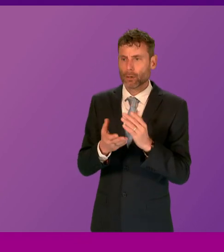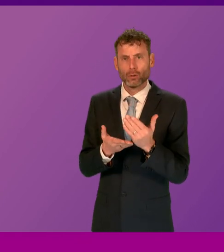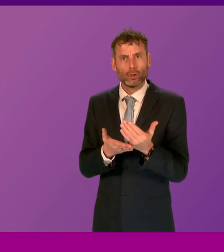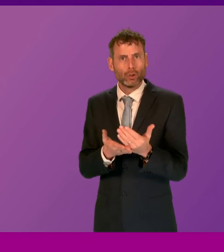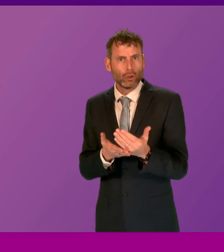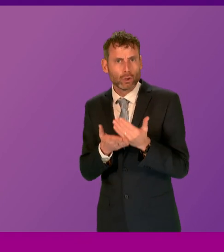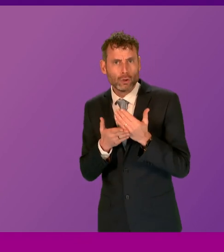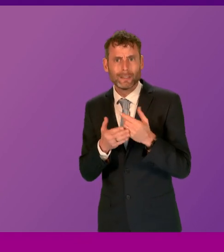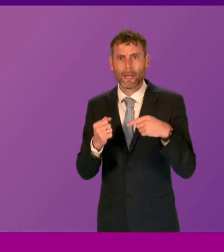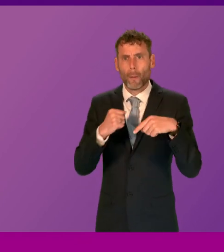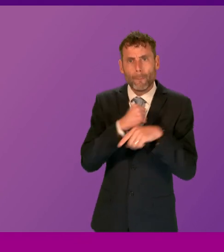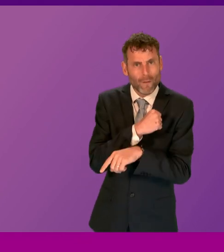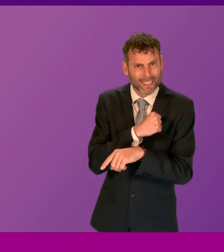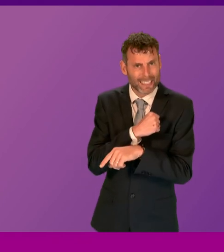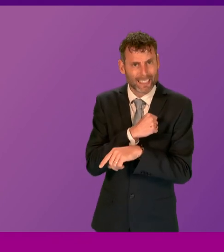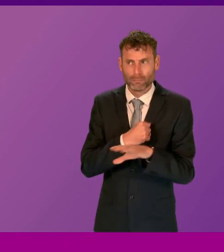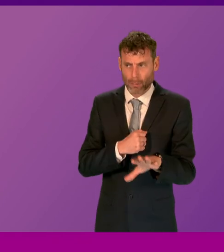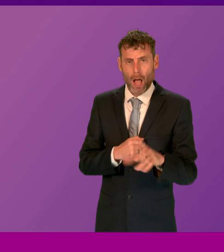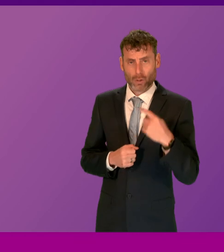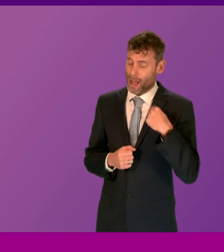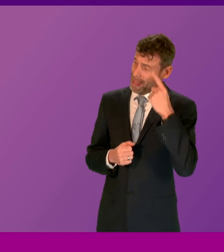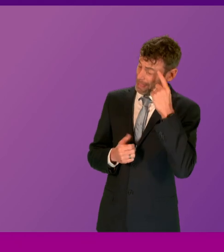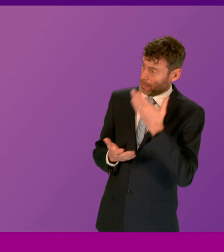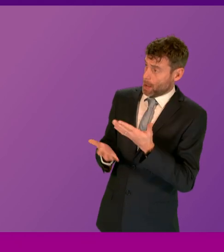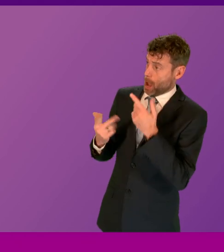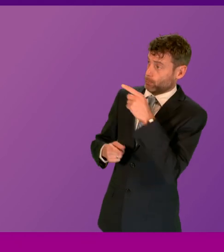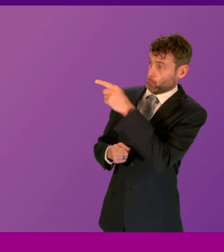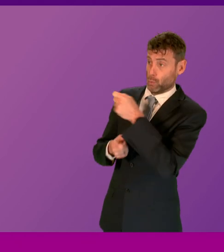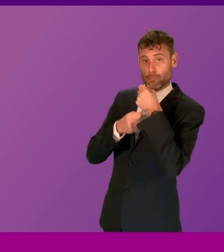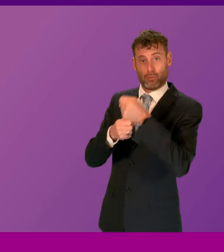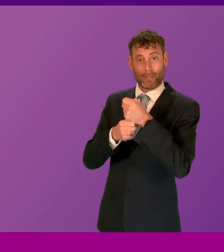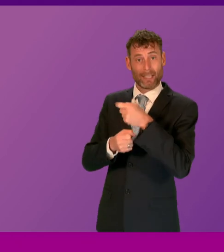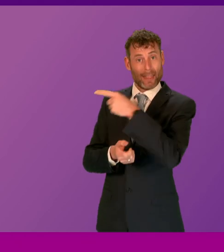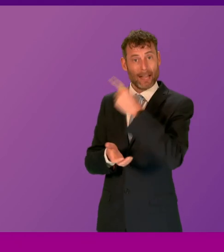It is up to protesters to decide where they protest, but I say gently to them that I think